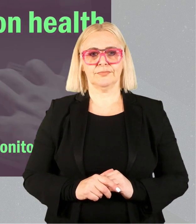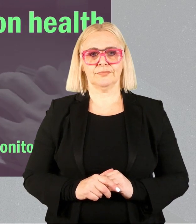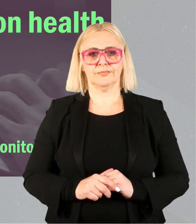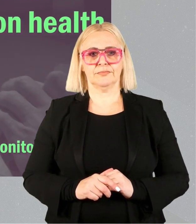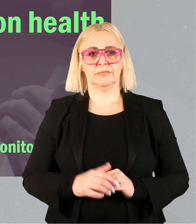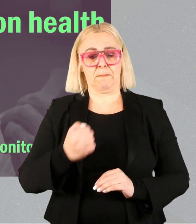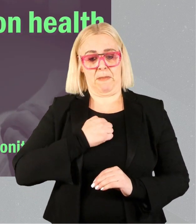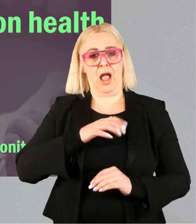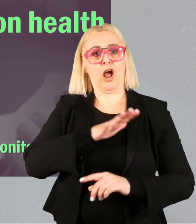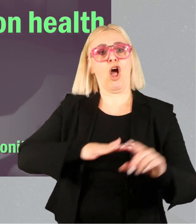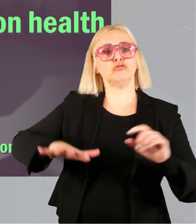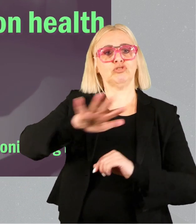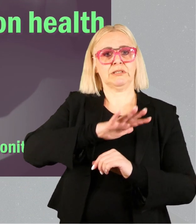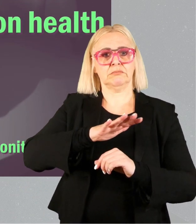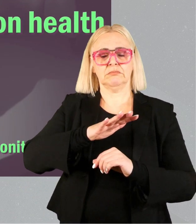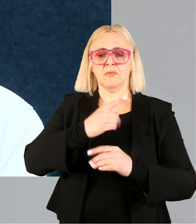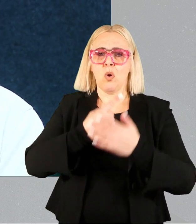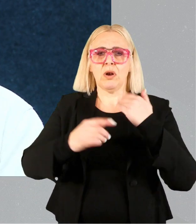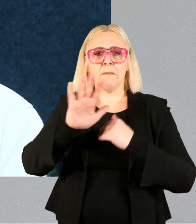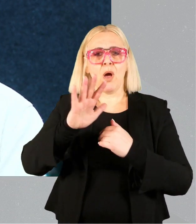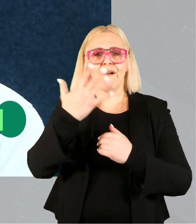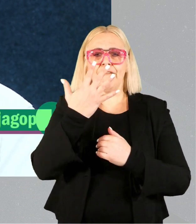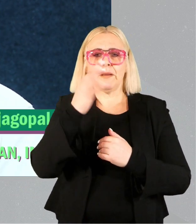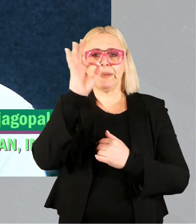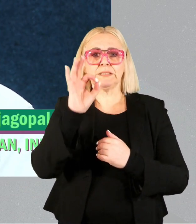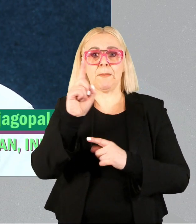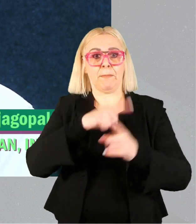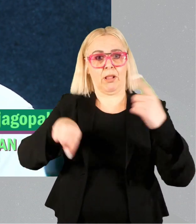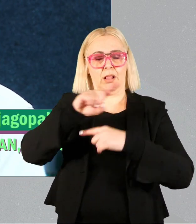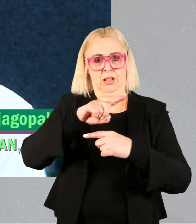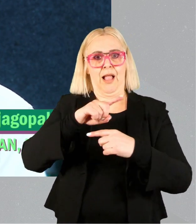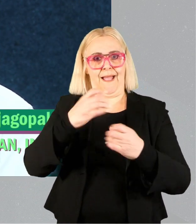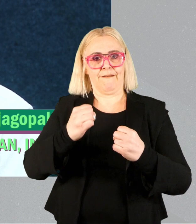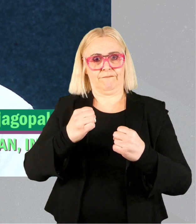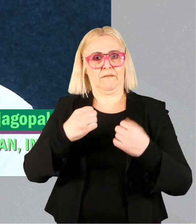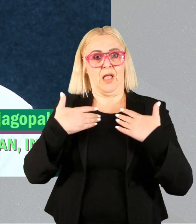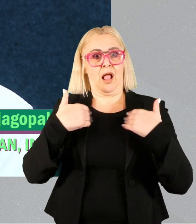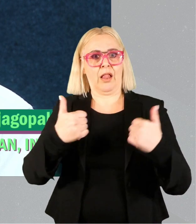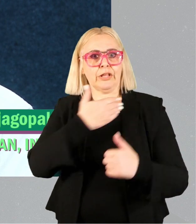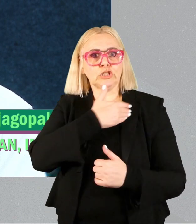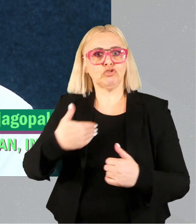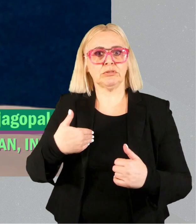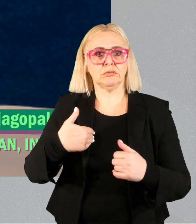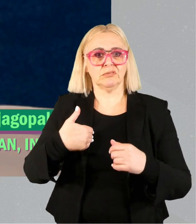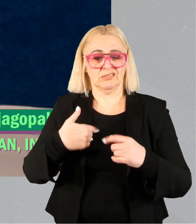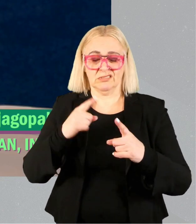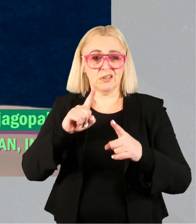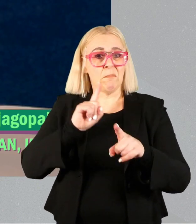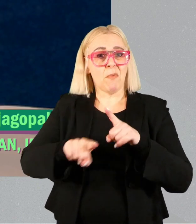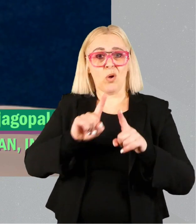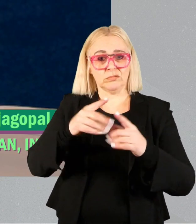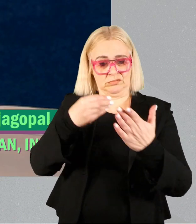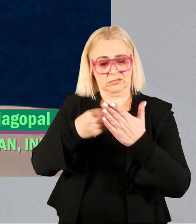In my country, only about 15% of people have health insurance. Most of the cost